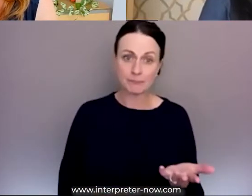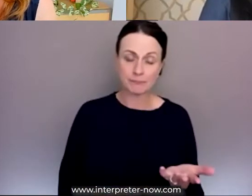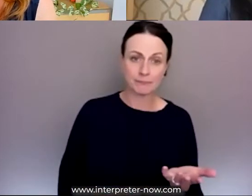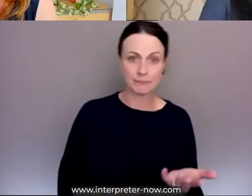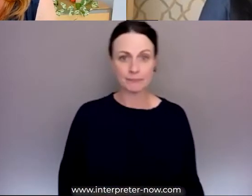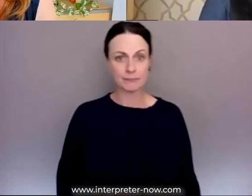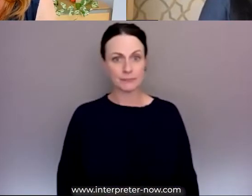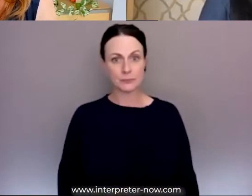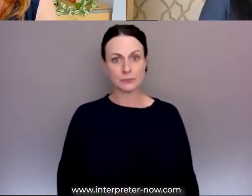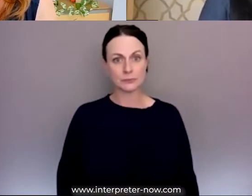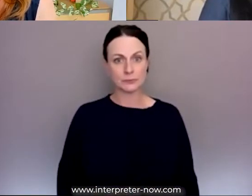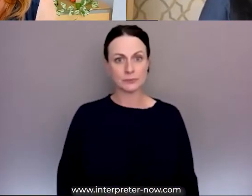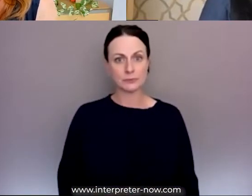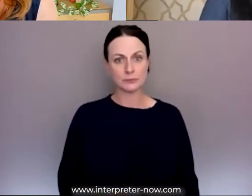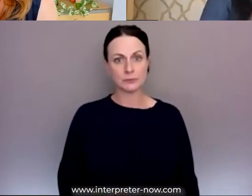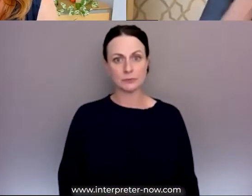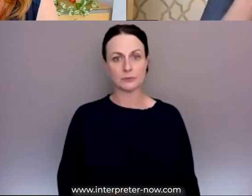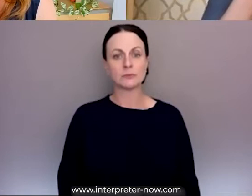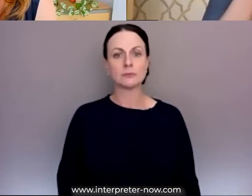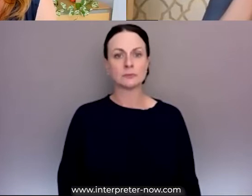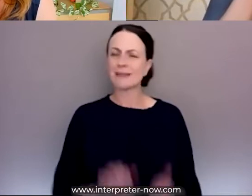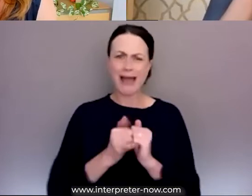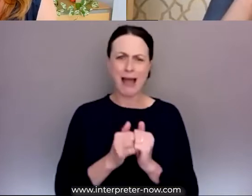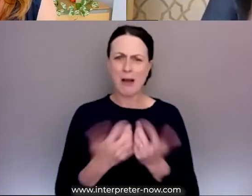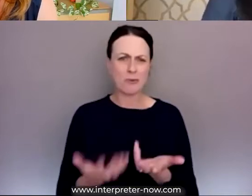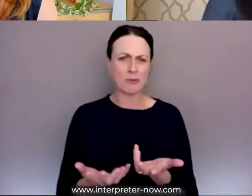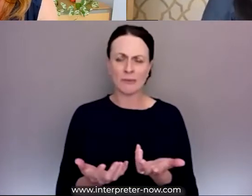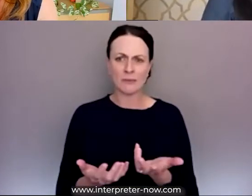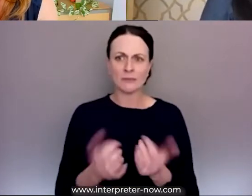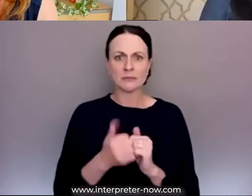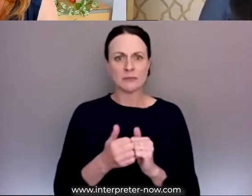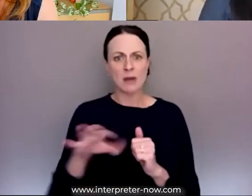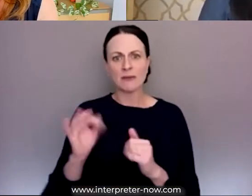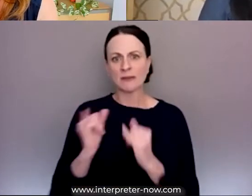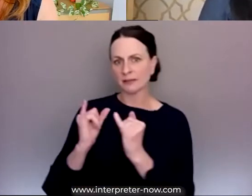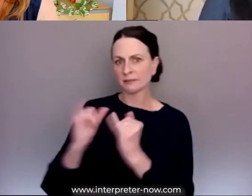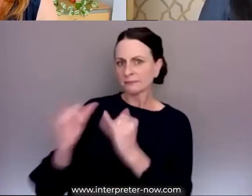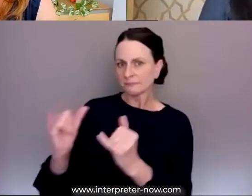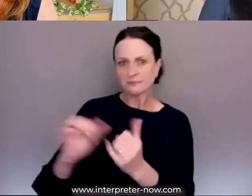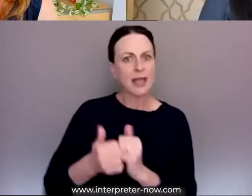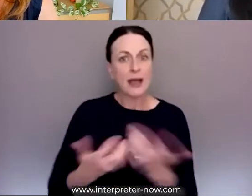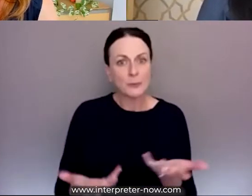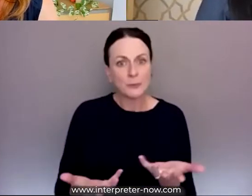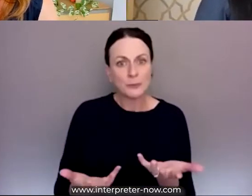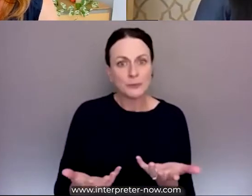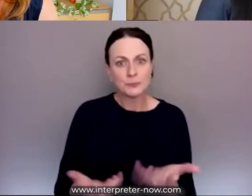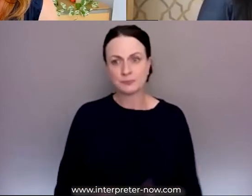So, how do we do that? How do we find that common ground? What does that look like?